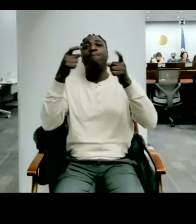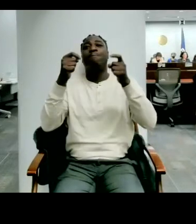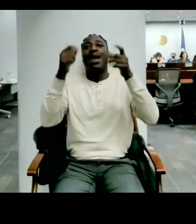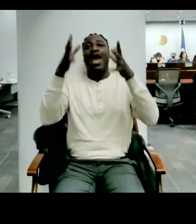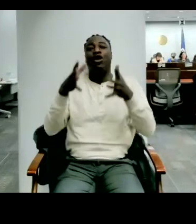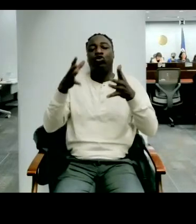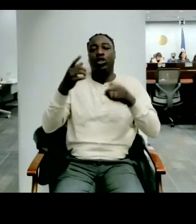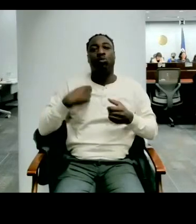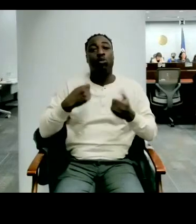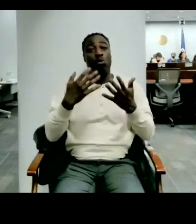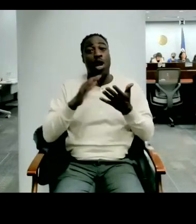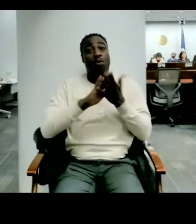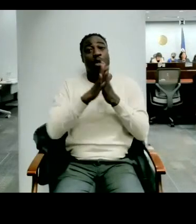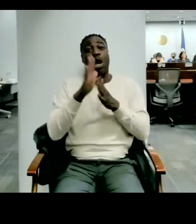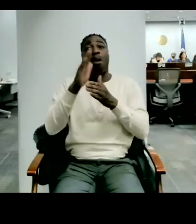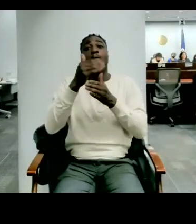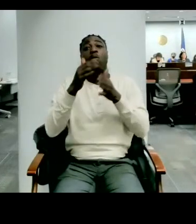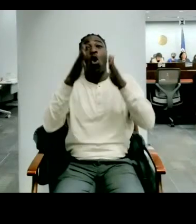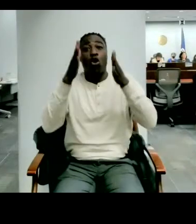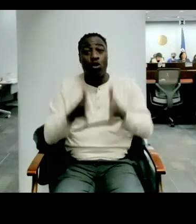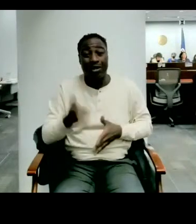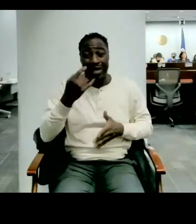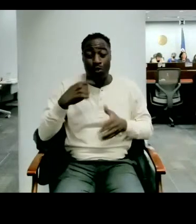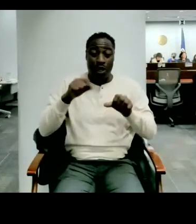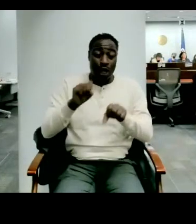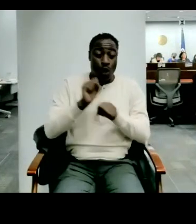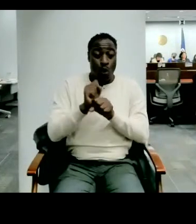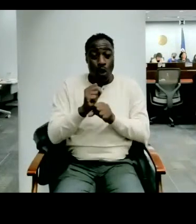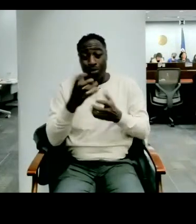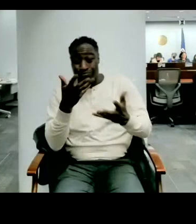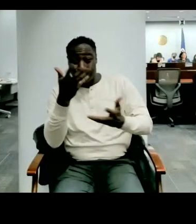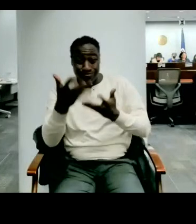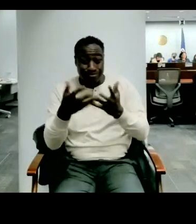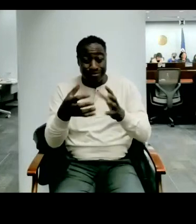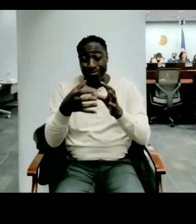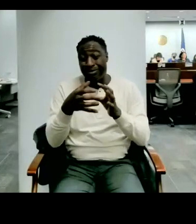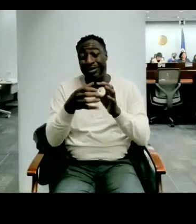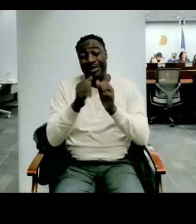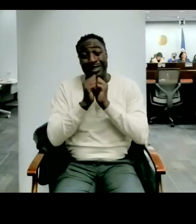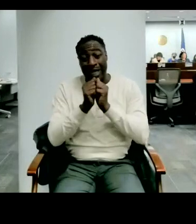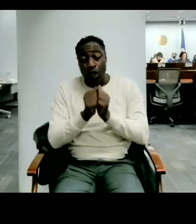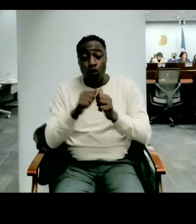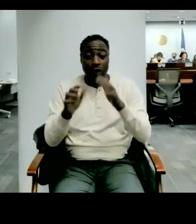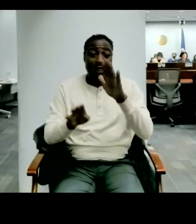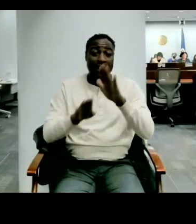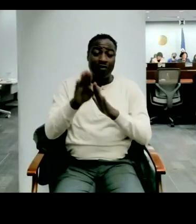We want to become partners with you guys, if we can work with you guys towards developing guidance we can sell to our clients,